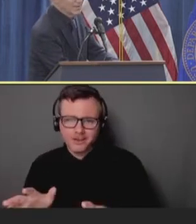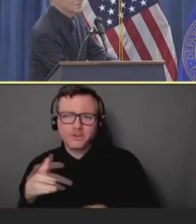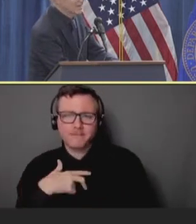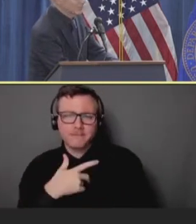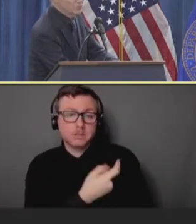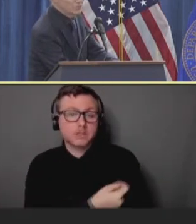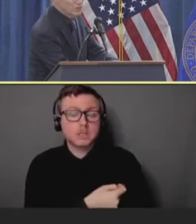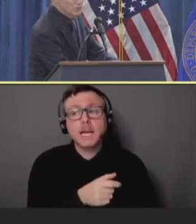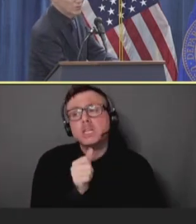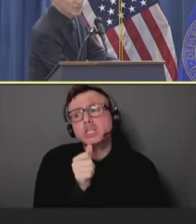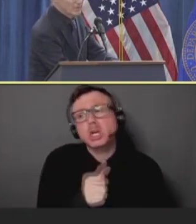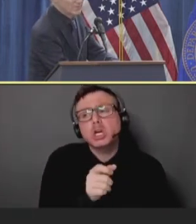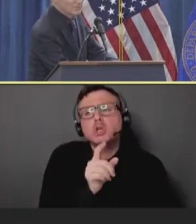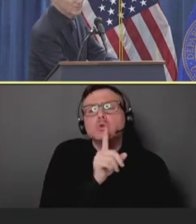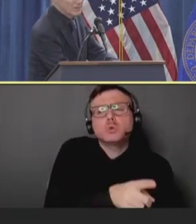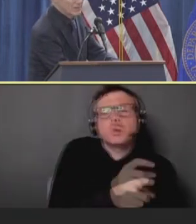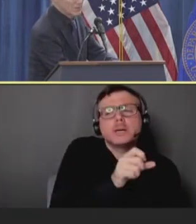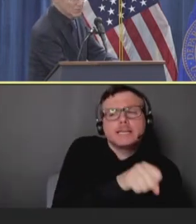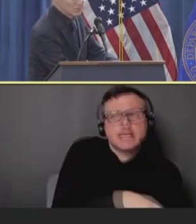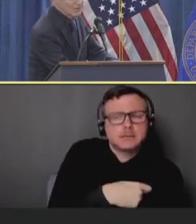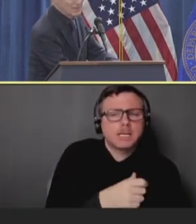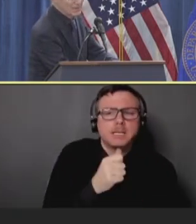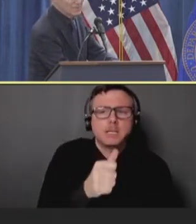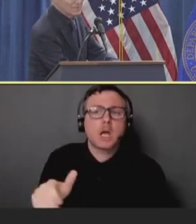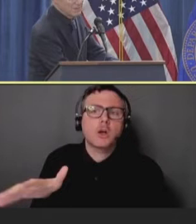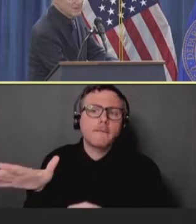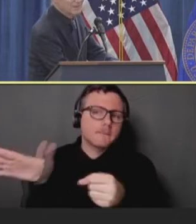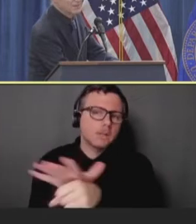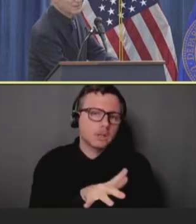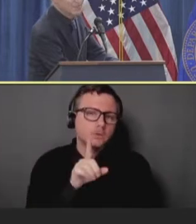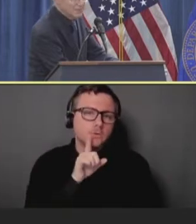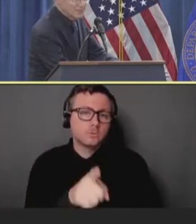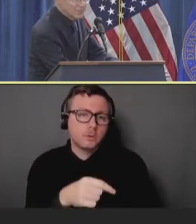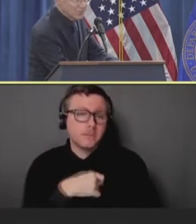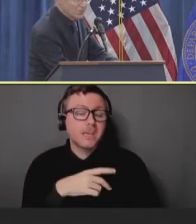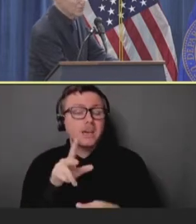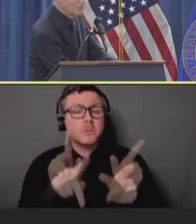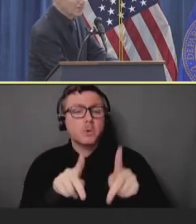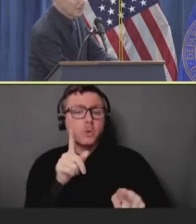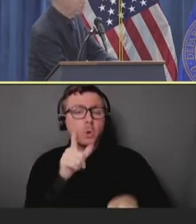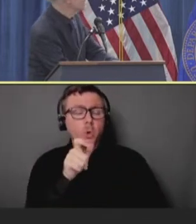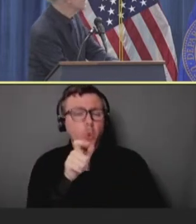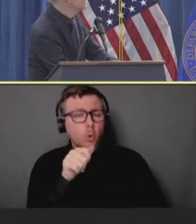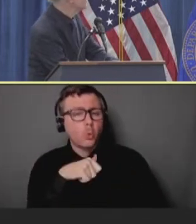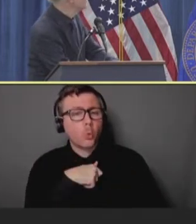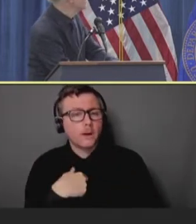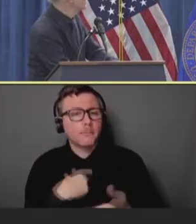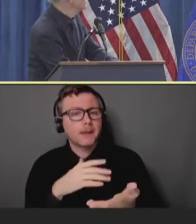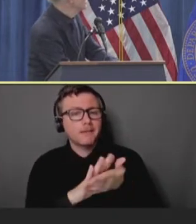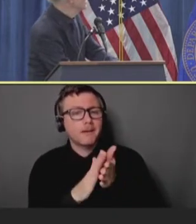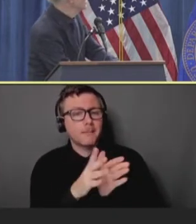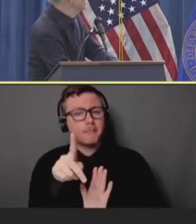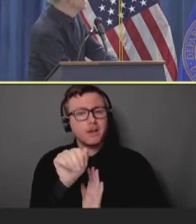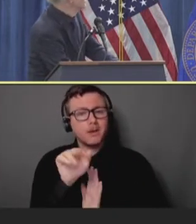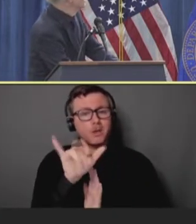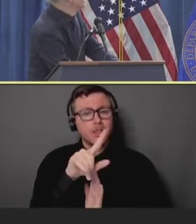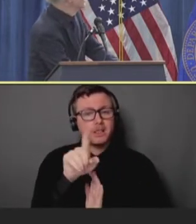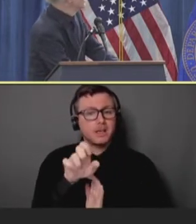And it's not true for those who get paralyzed by the revertant viruses.